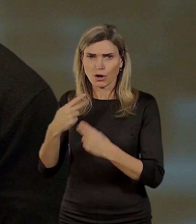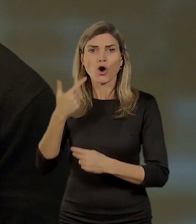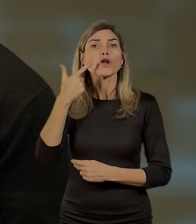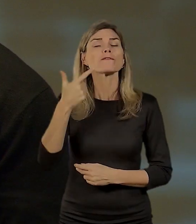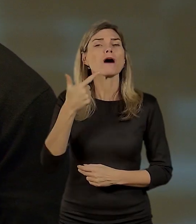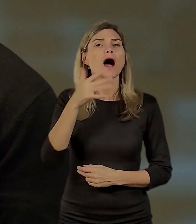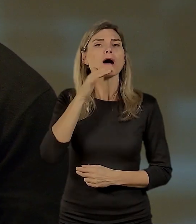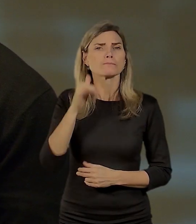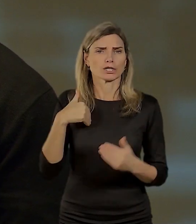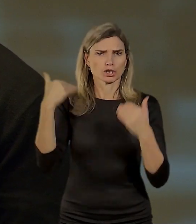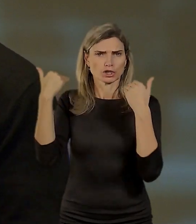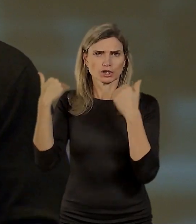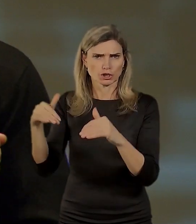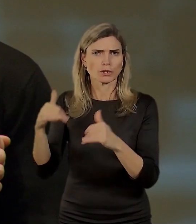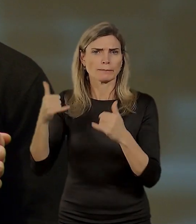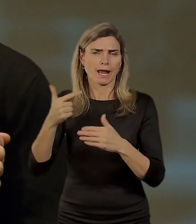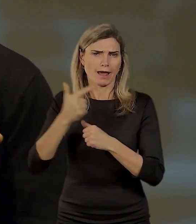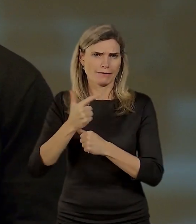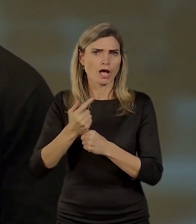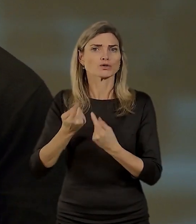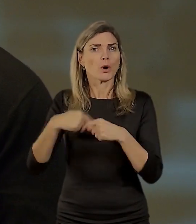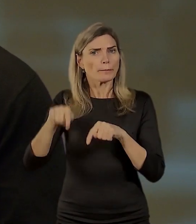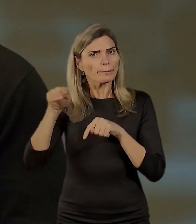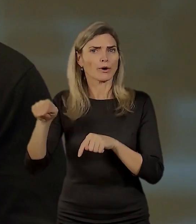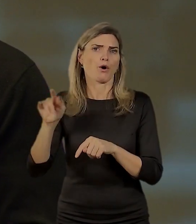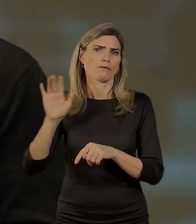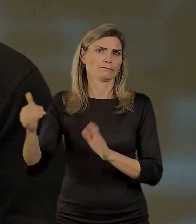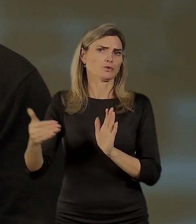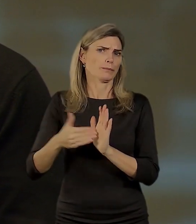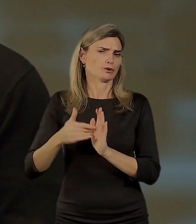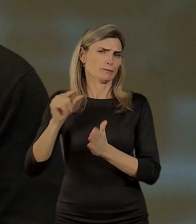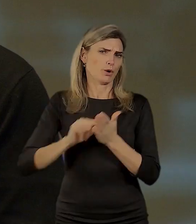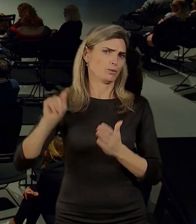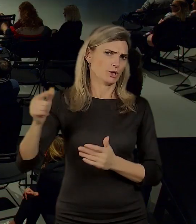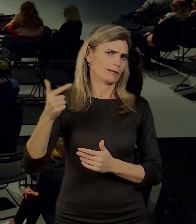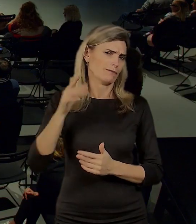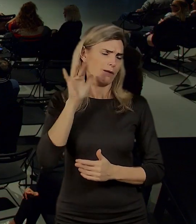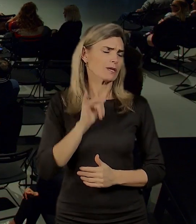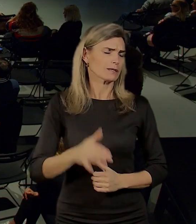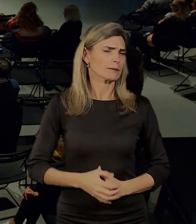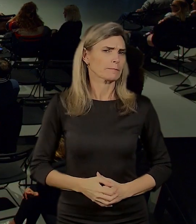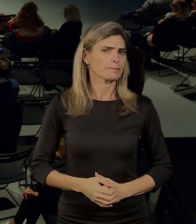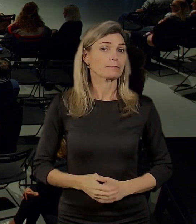that would have the opportunity to build their own housing. However, we are cooperating